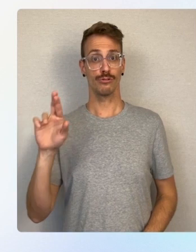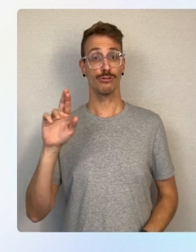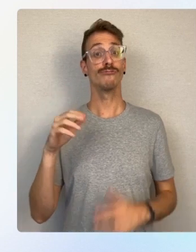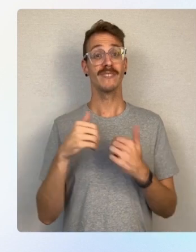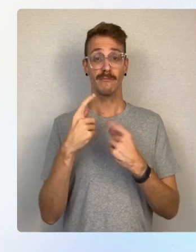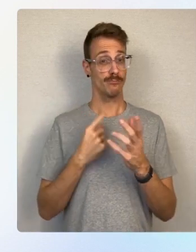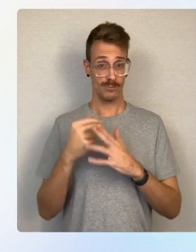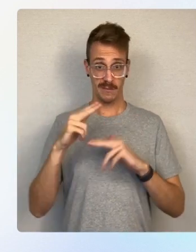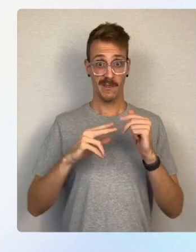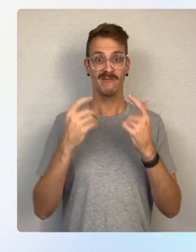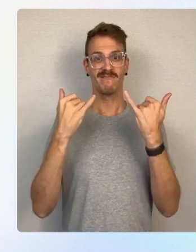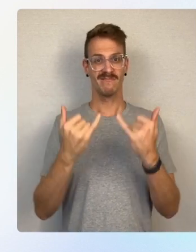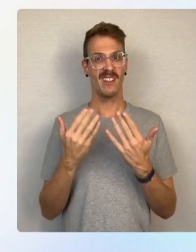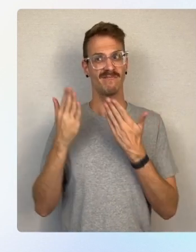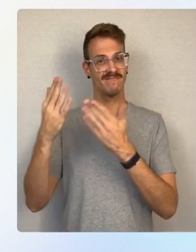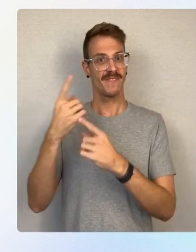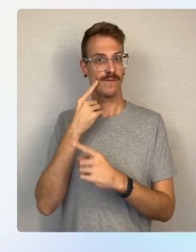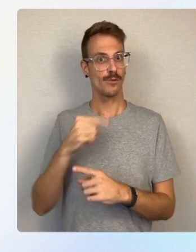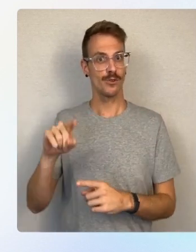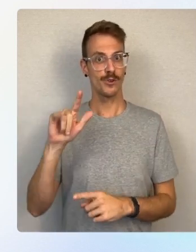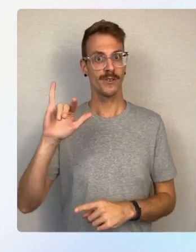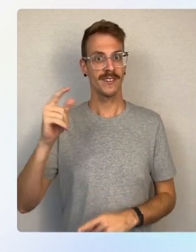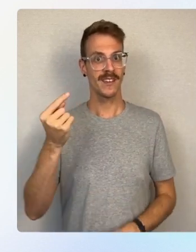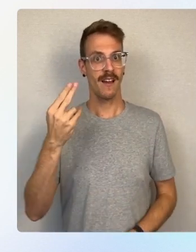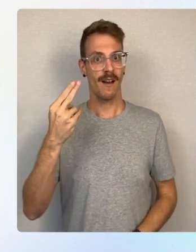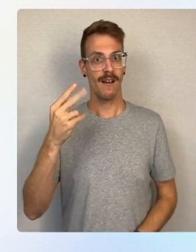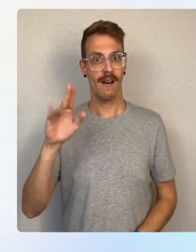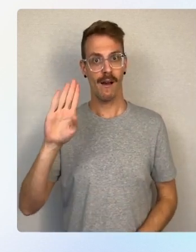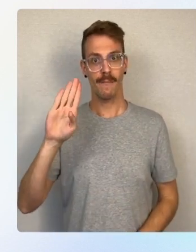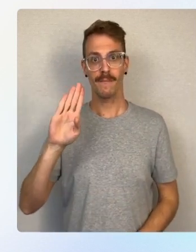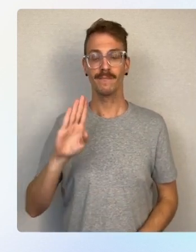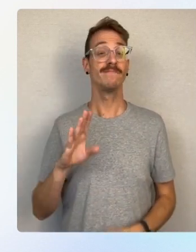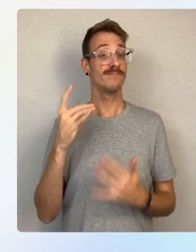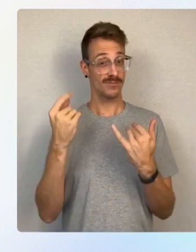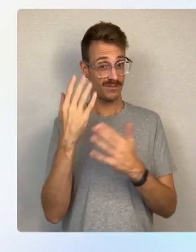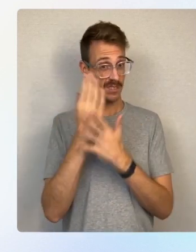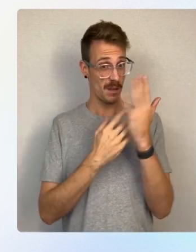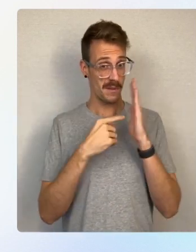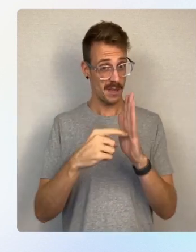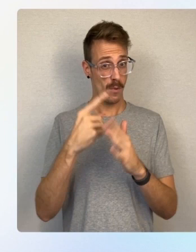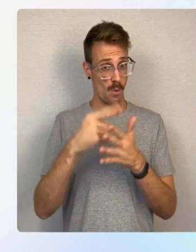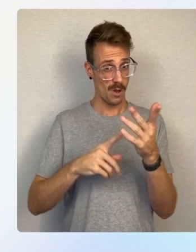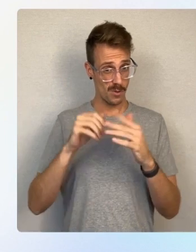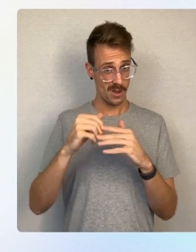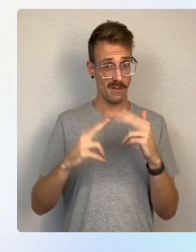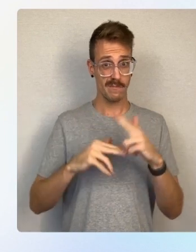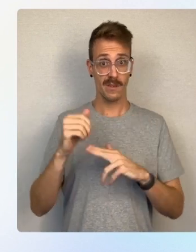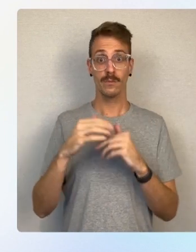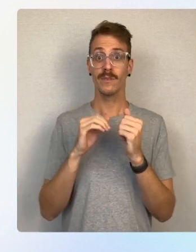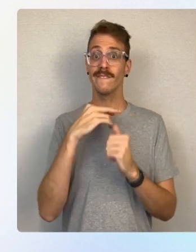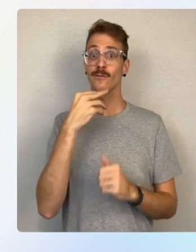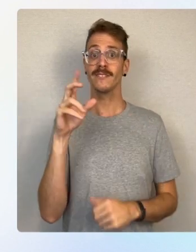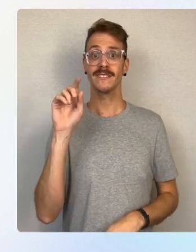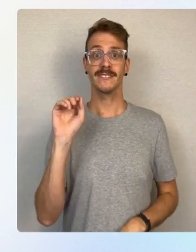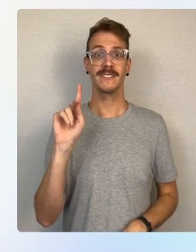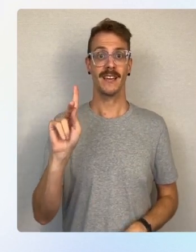a game we've built, now available to you on GitHub. These are just some examples of what you could build with Voice SDK.